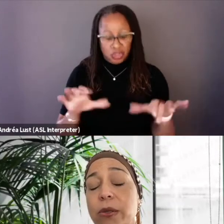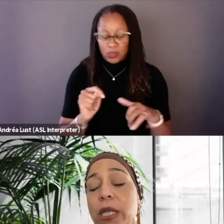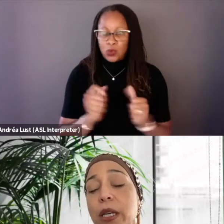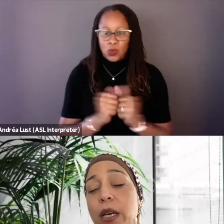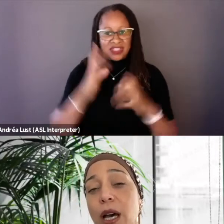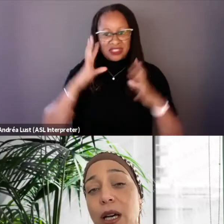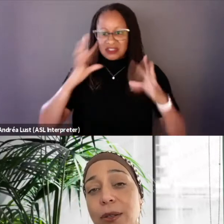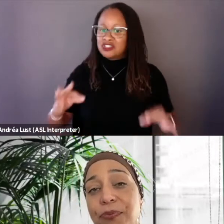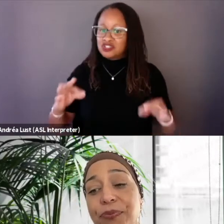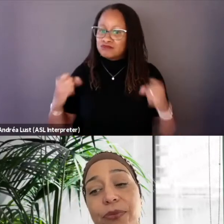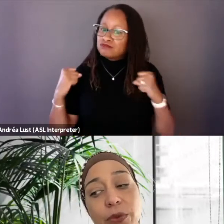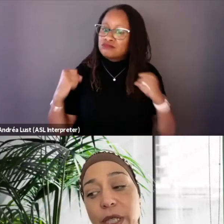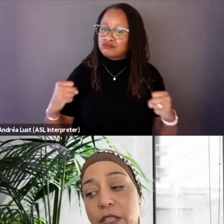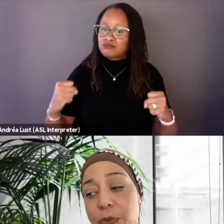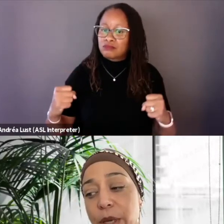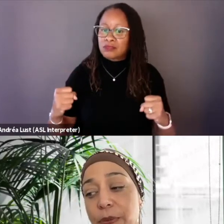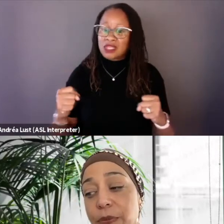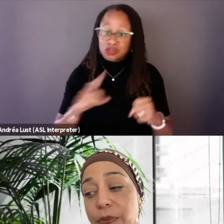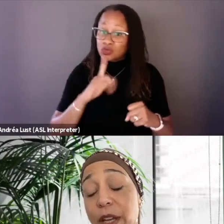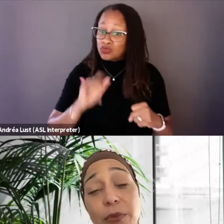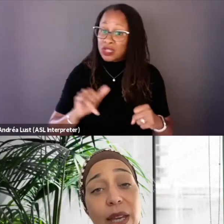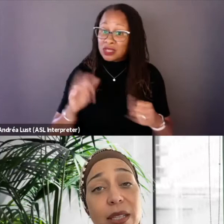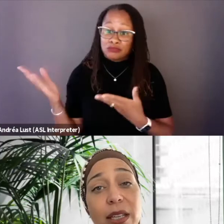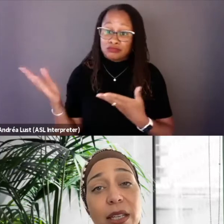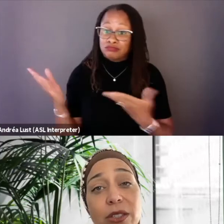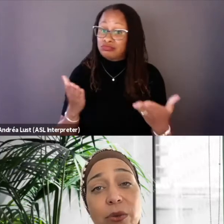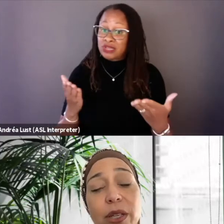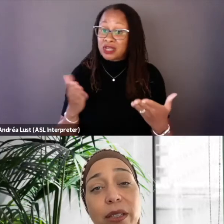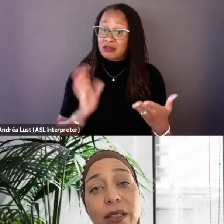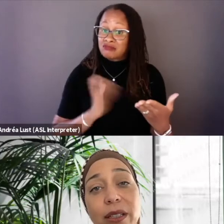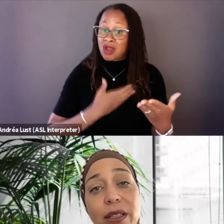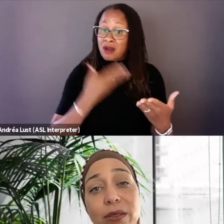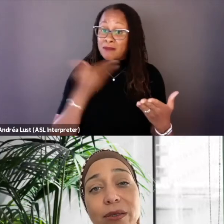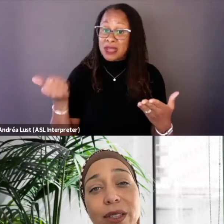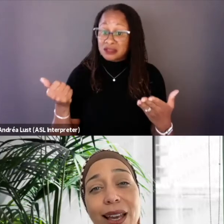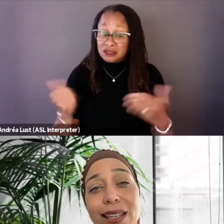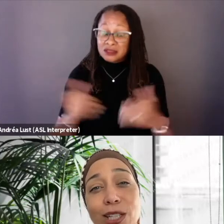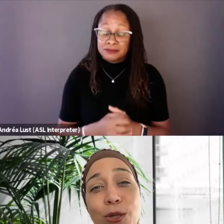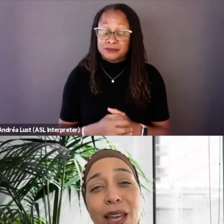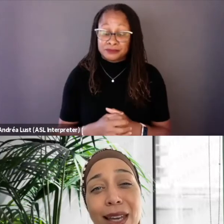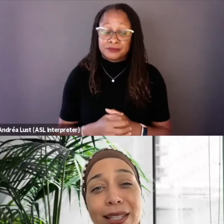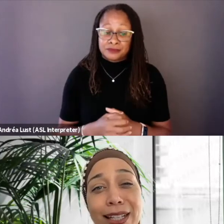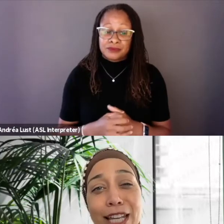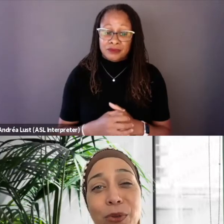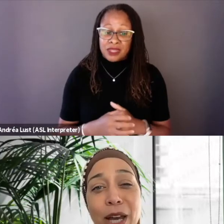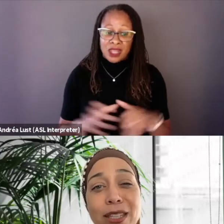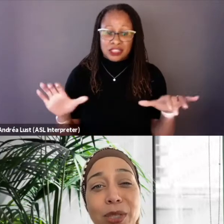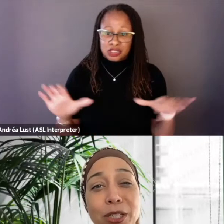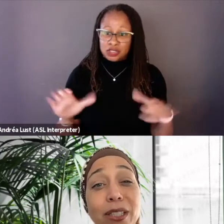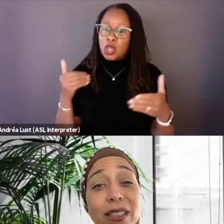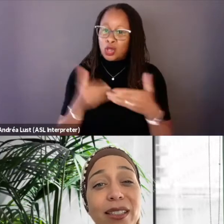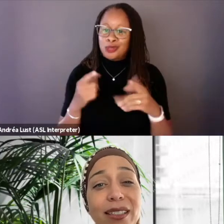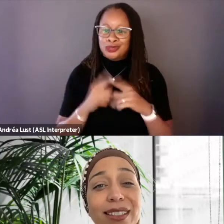to really just being our best and doing, you know, as close to excellent as we possibly could.